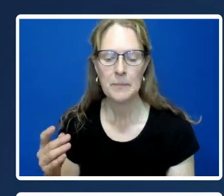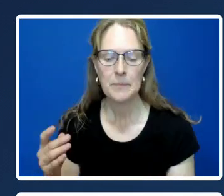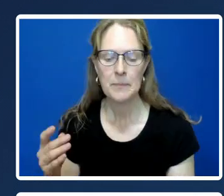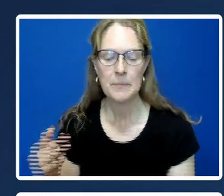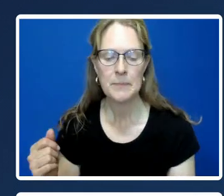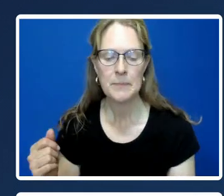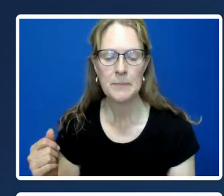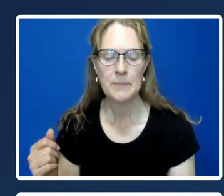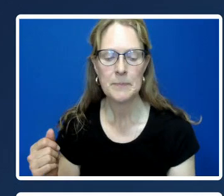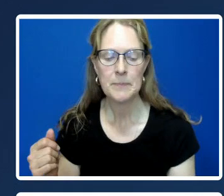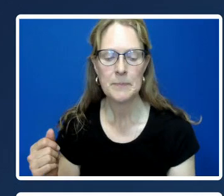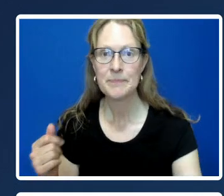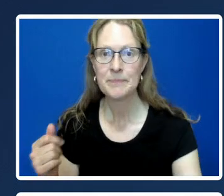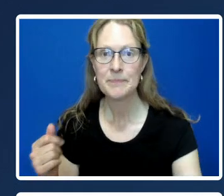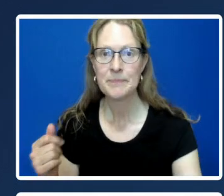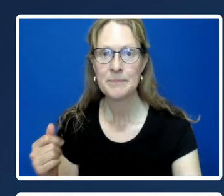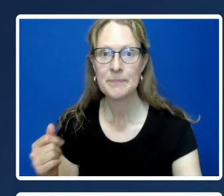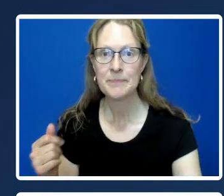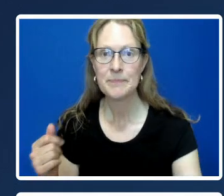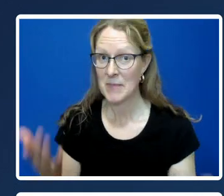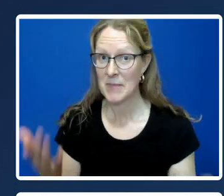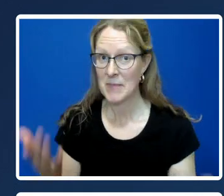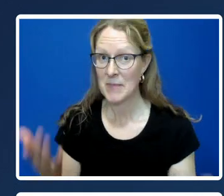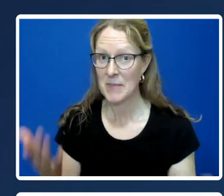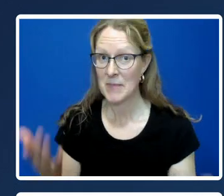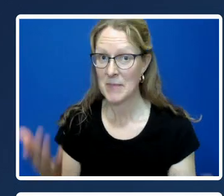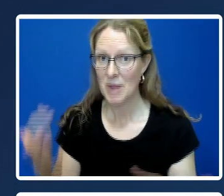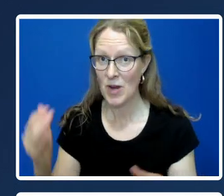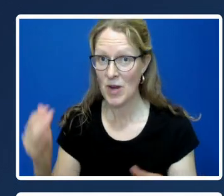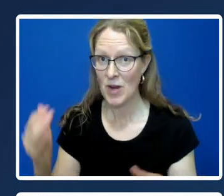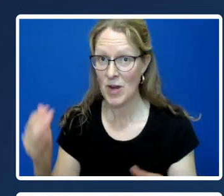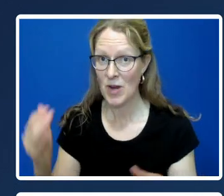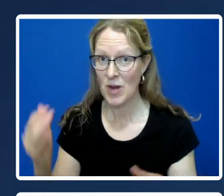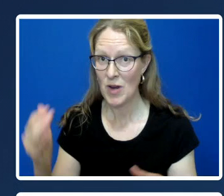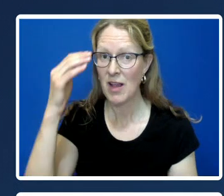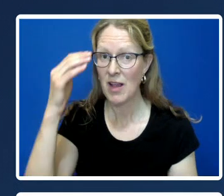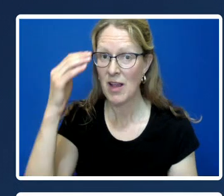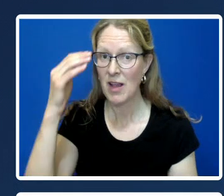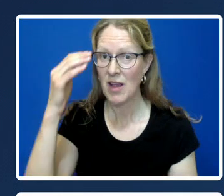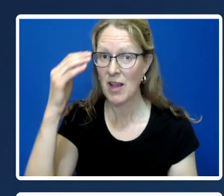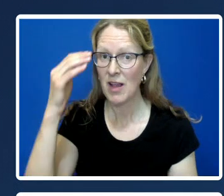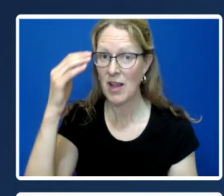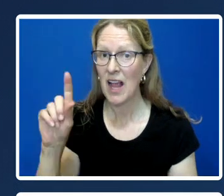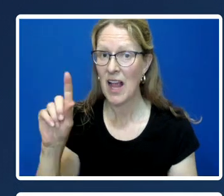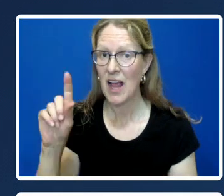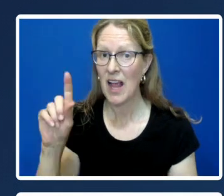that Anacostia is located in Ward 8. It's also known as an area called East